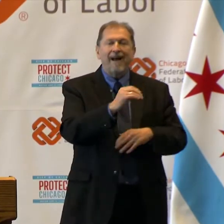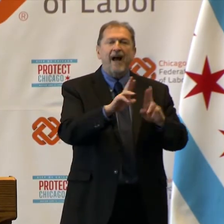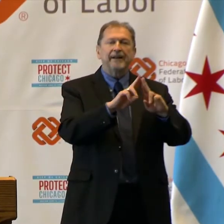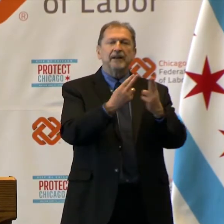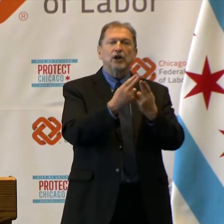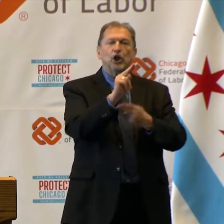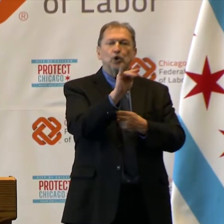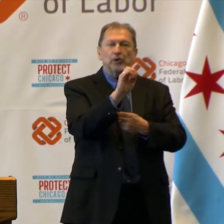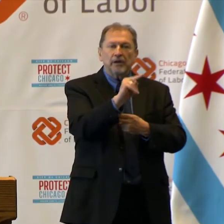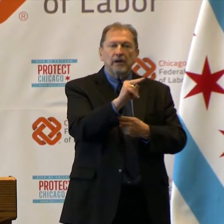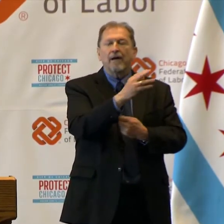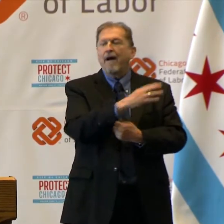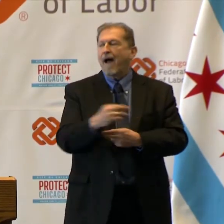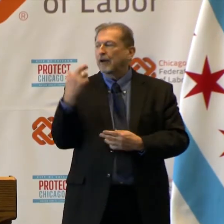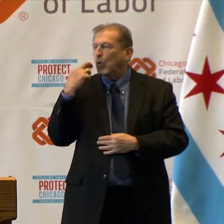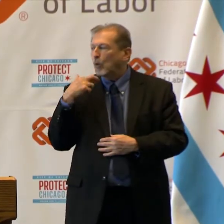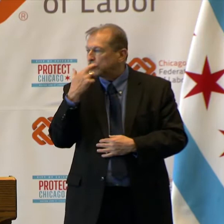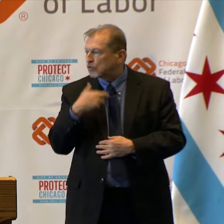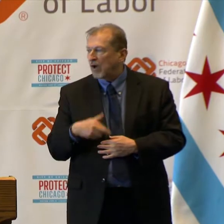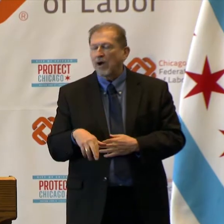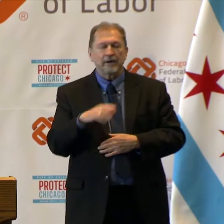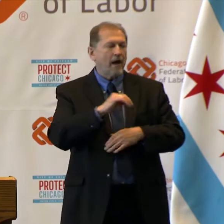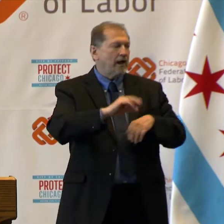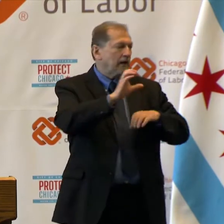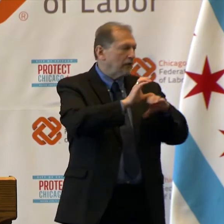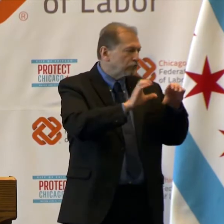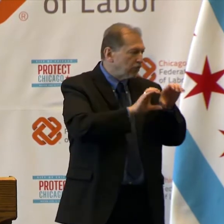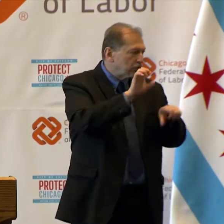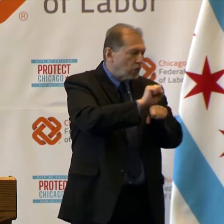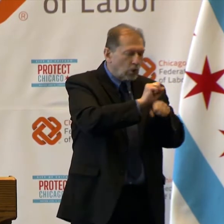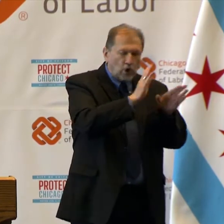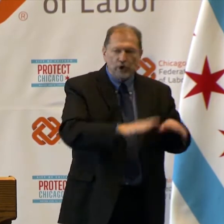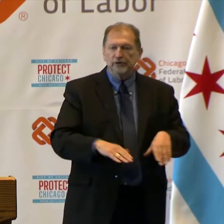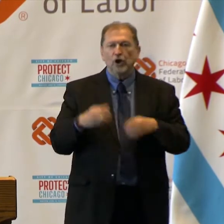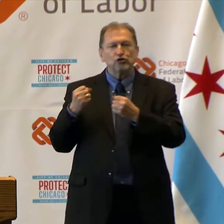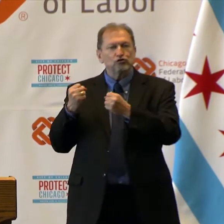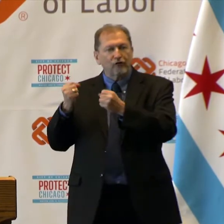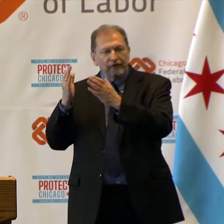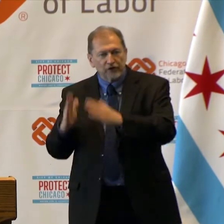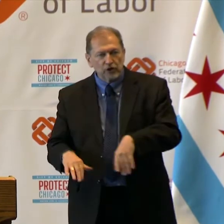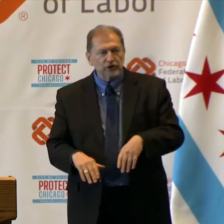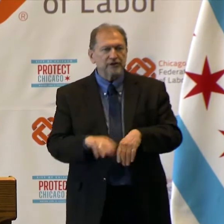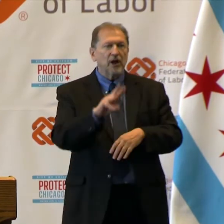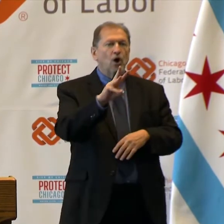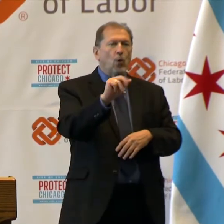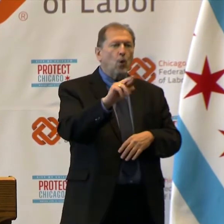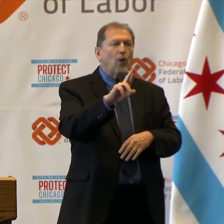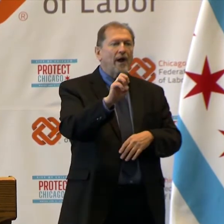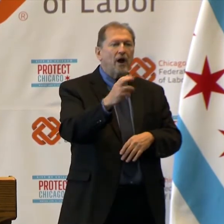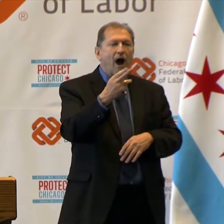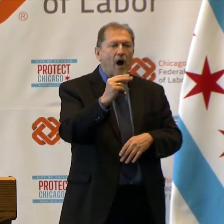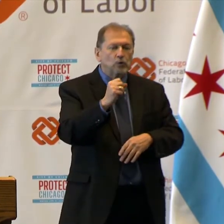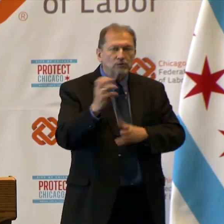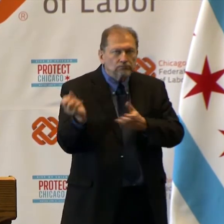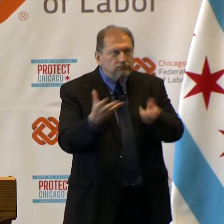MANY OF WHOM ARE UNION WORKERS INCLUDING RESTAURANT EMPLOYEES,